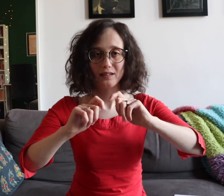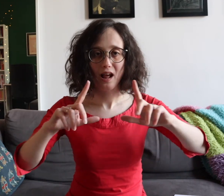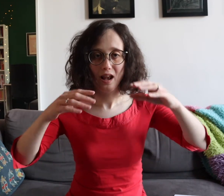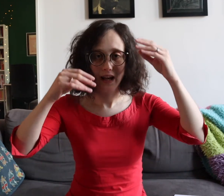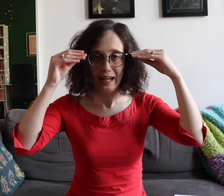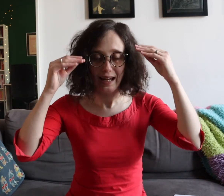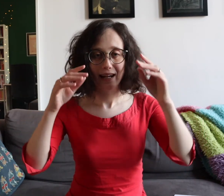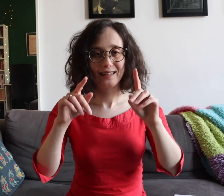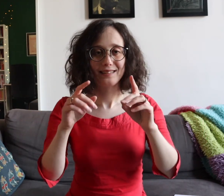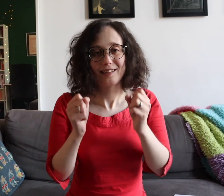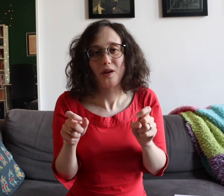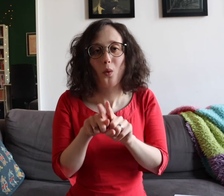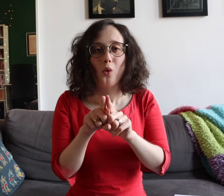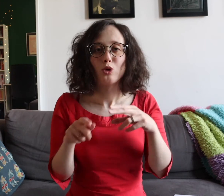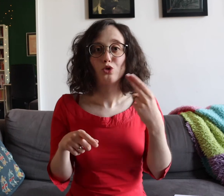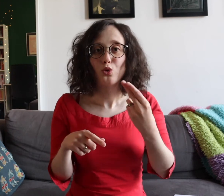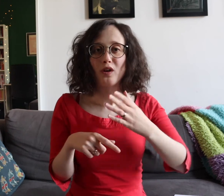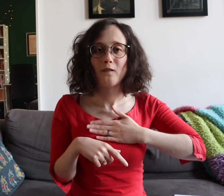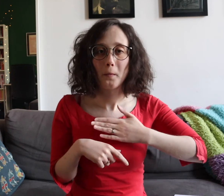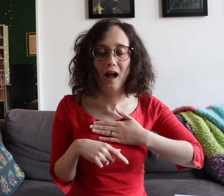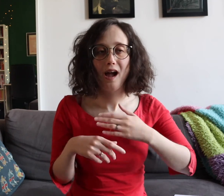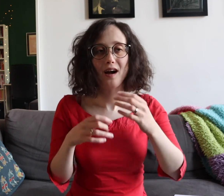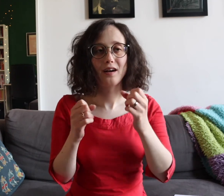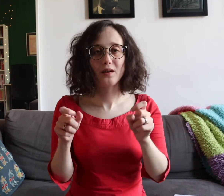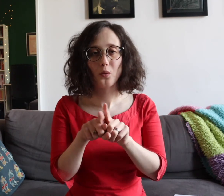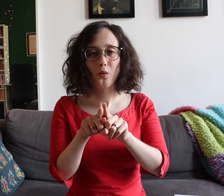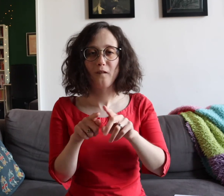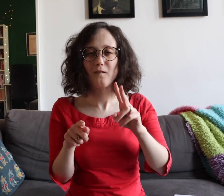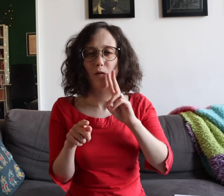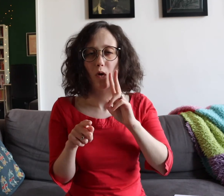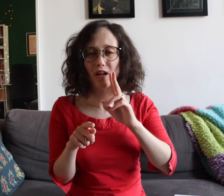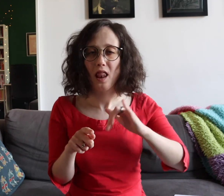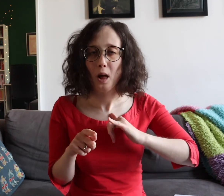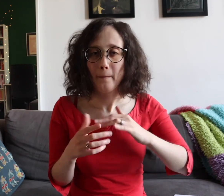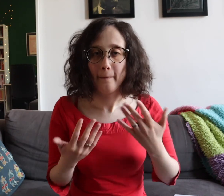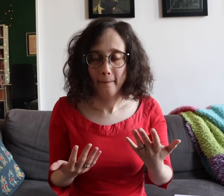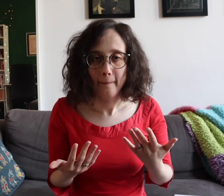sign language, that it could be useful for me too, and have its advantages for me too.